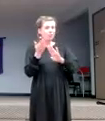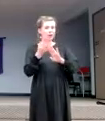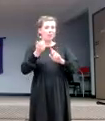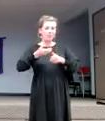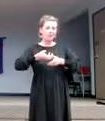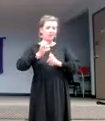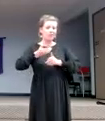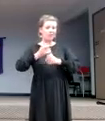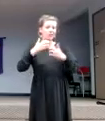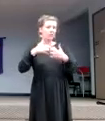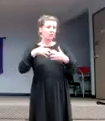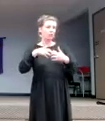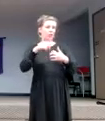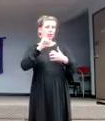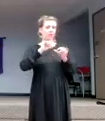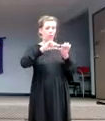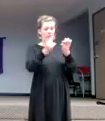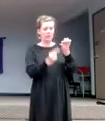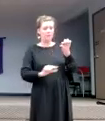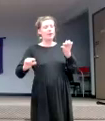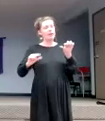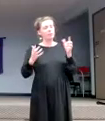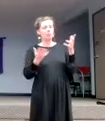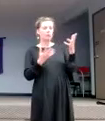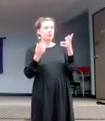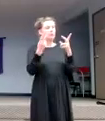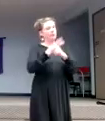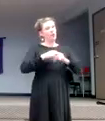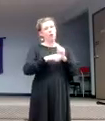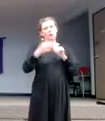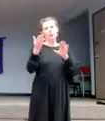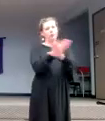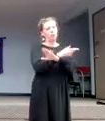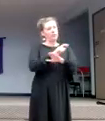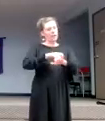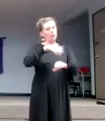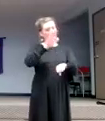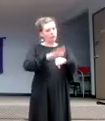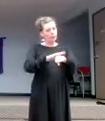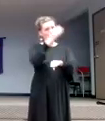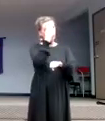through there to get a very deep pipe constructed, we'll work with that out with you guys beforehand with plenty of notice that some of the cars